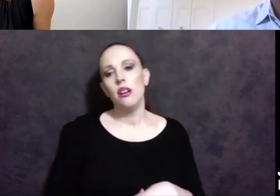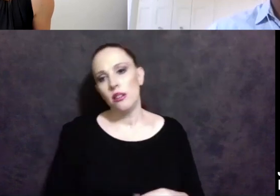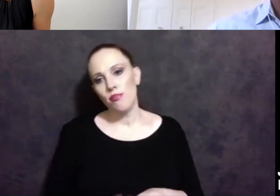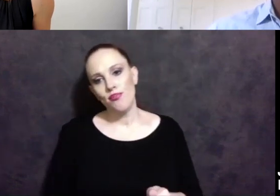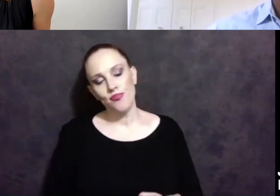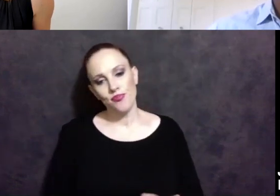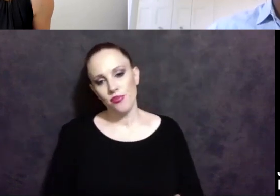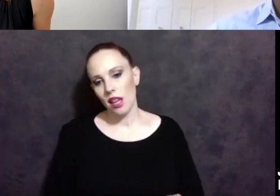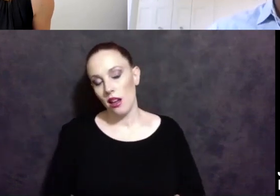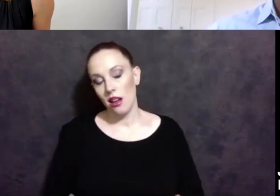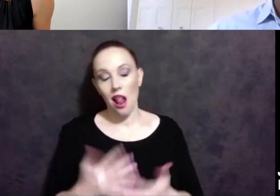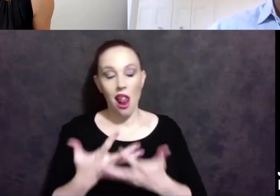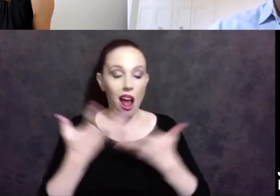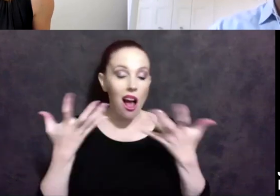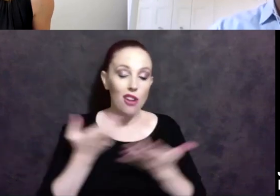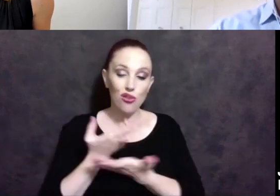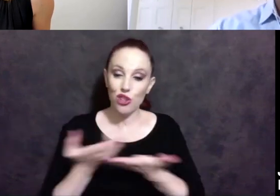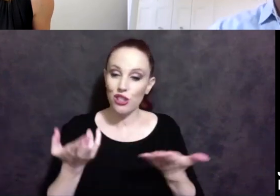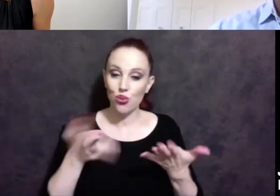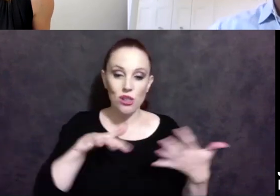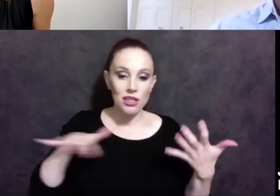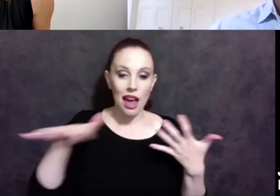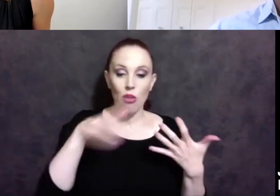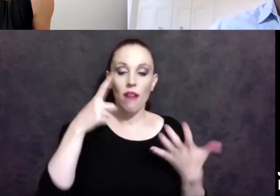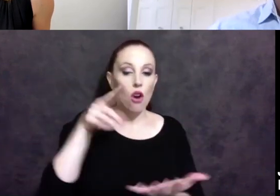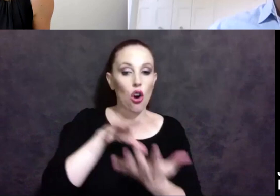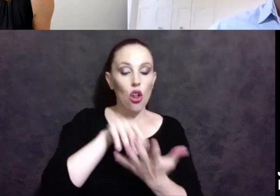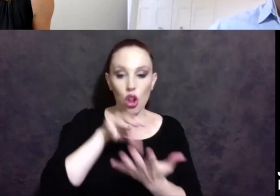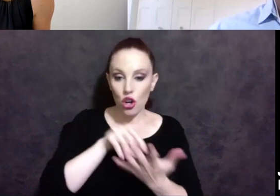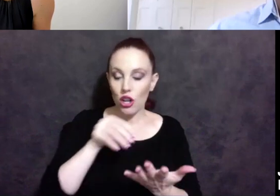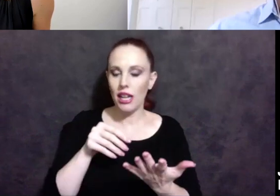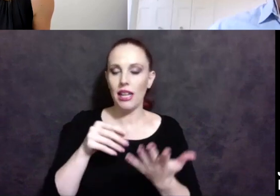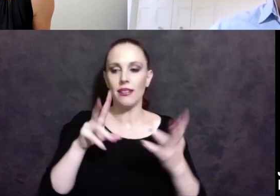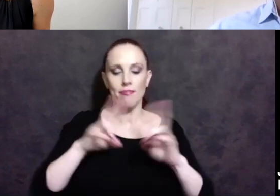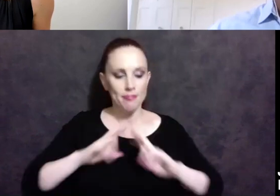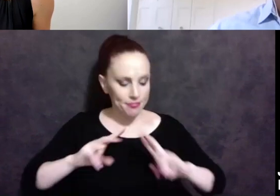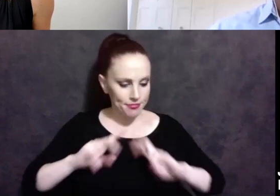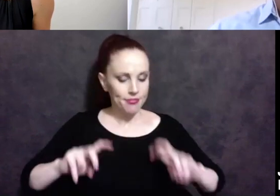of resources that's out there that's for learning, that's for reflection, that's for growth,